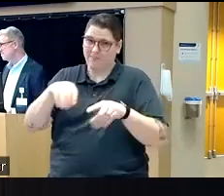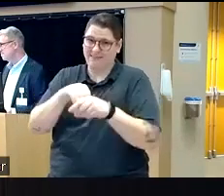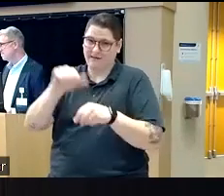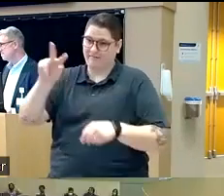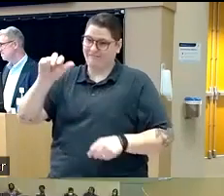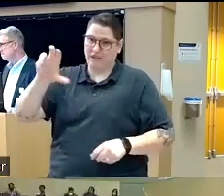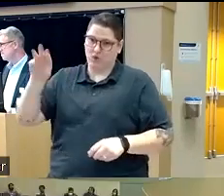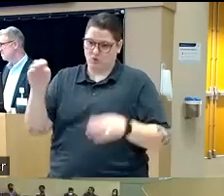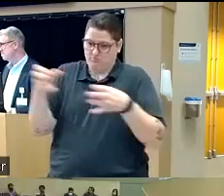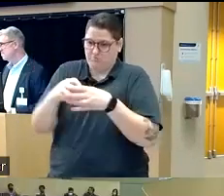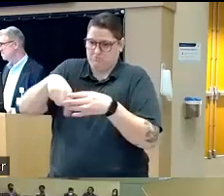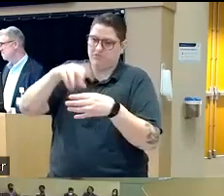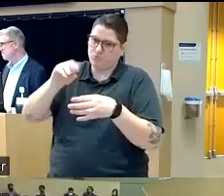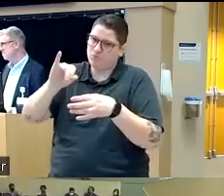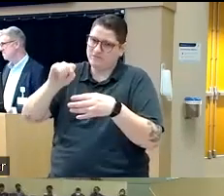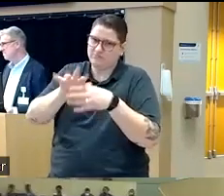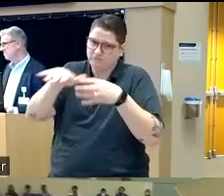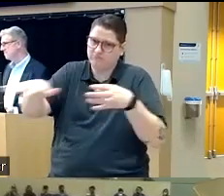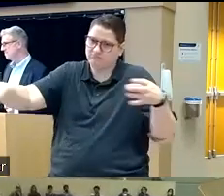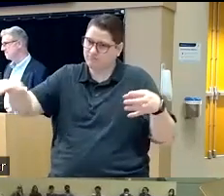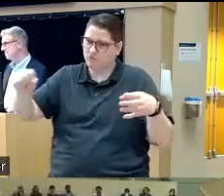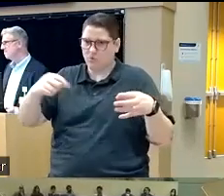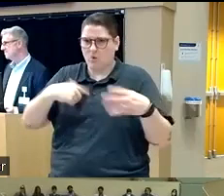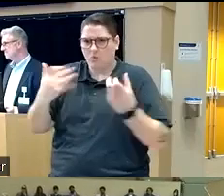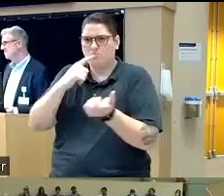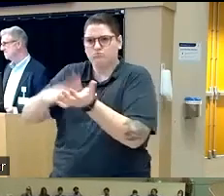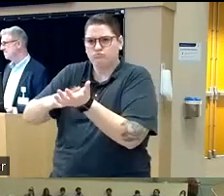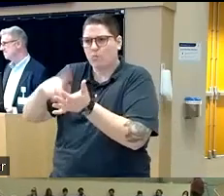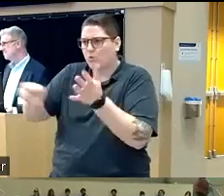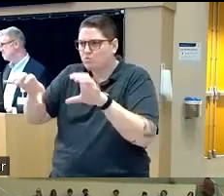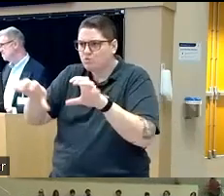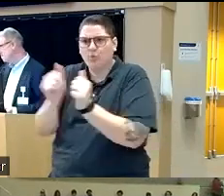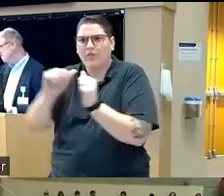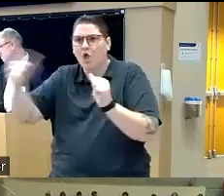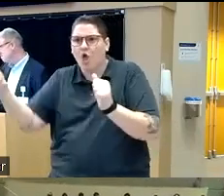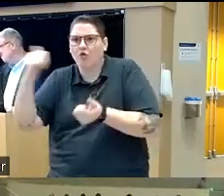want to commend you on work you're already doing with other divisions with primary care with the